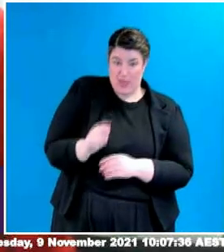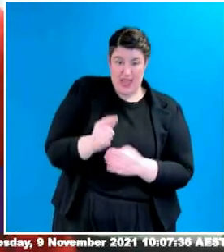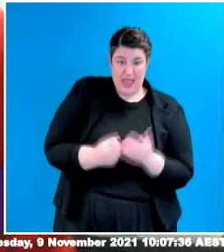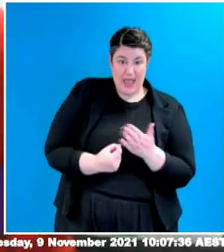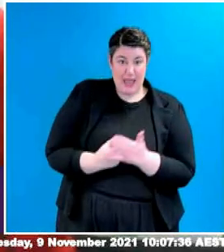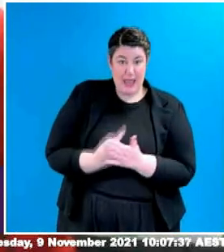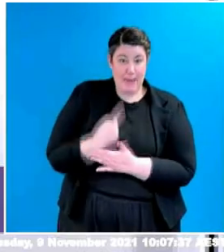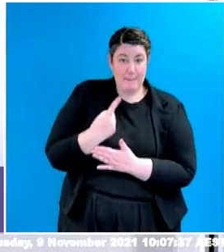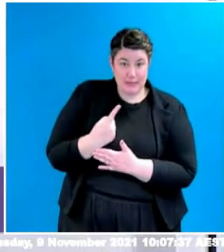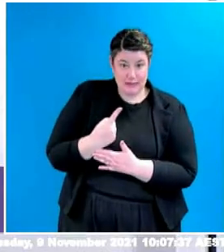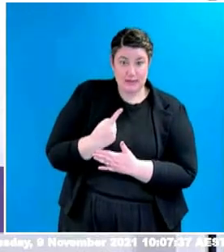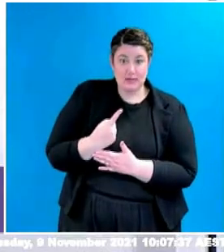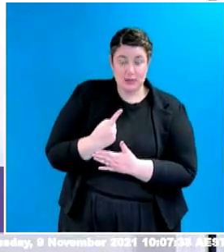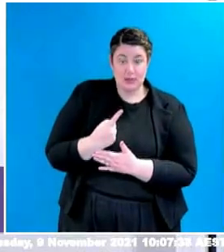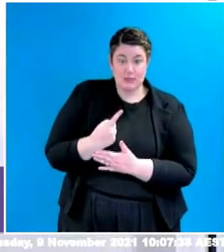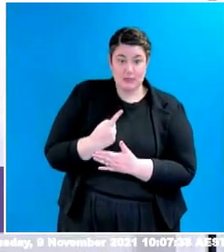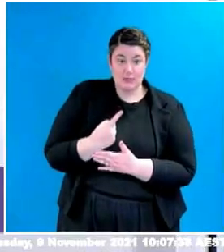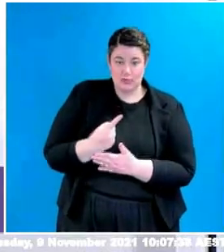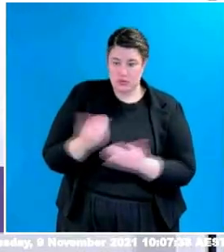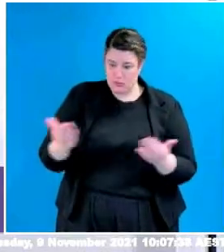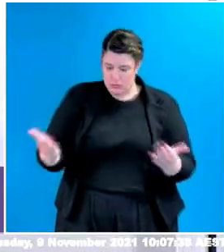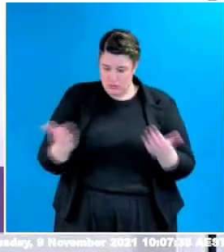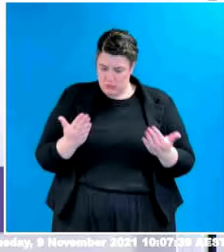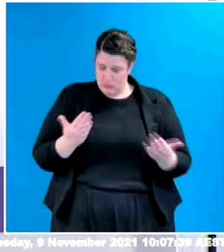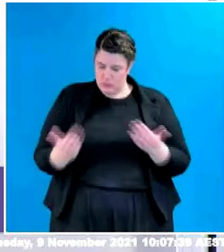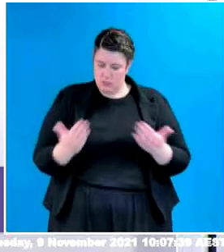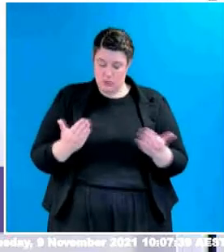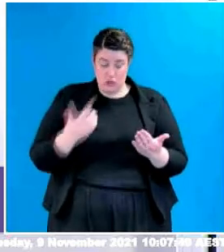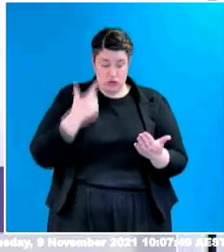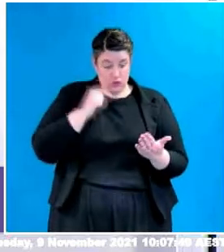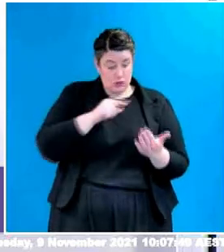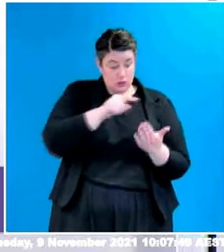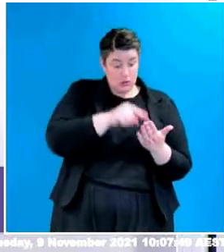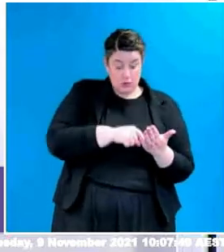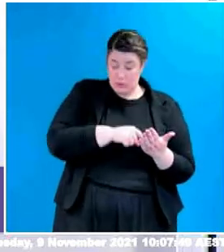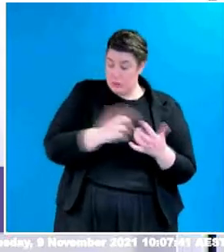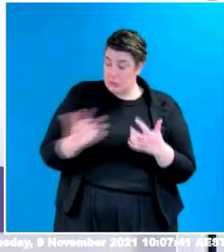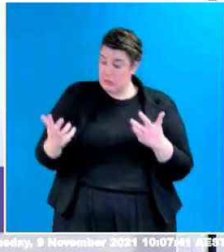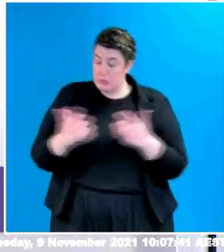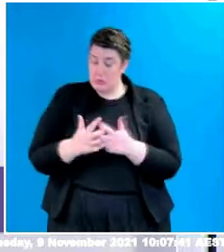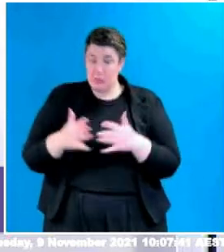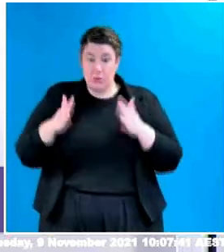considering the law, let's check that the proposed law is going to be